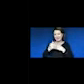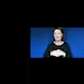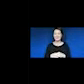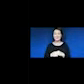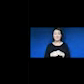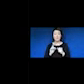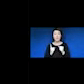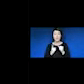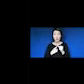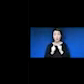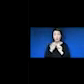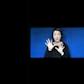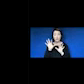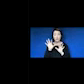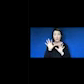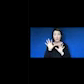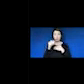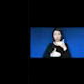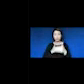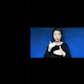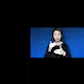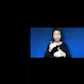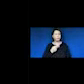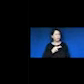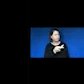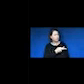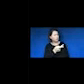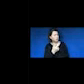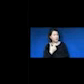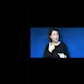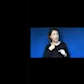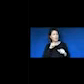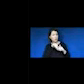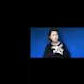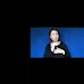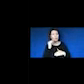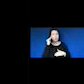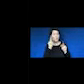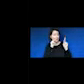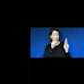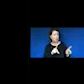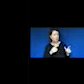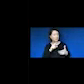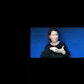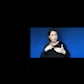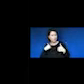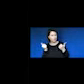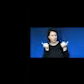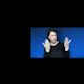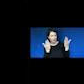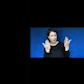Kaitlin and Jenny, visiting the home of a person is recommended first step in discovery